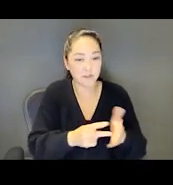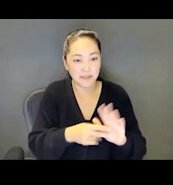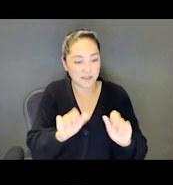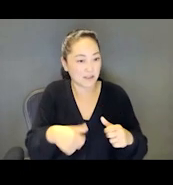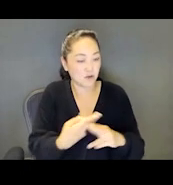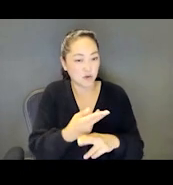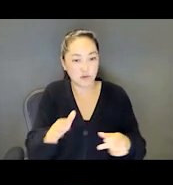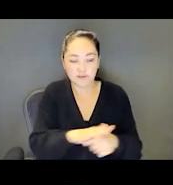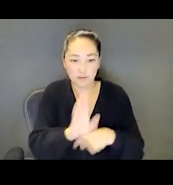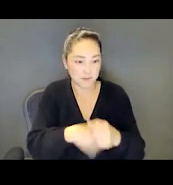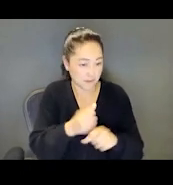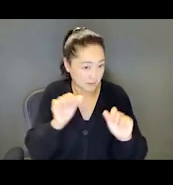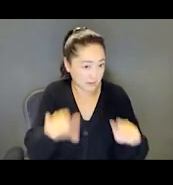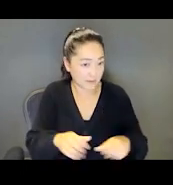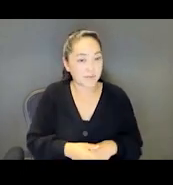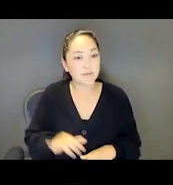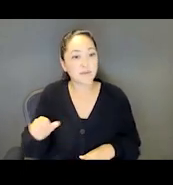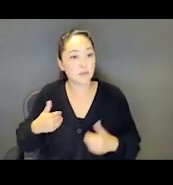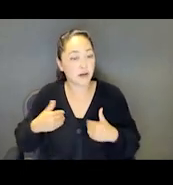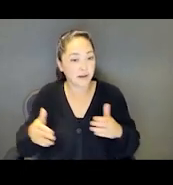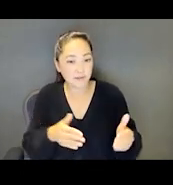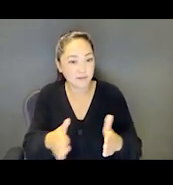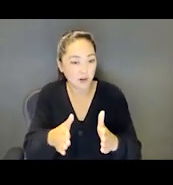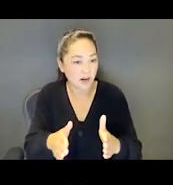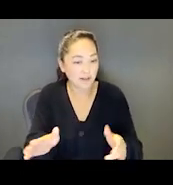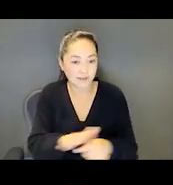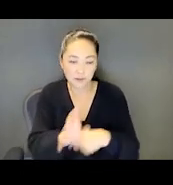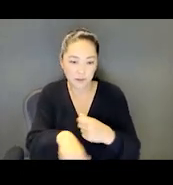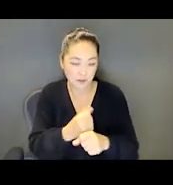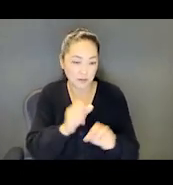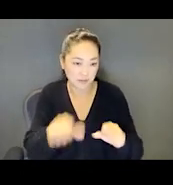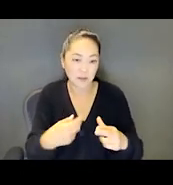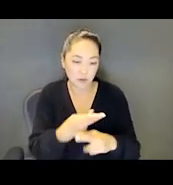access to them is by using that same wallchair that I was talking about, the equal count,